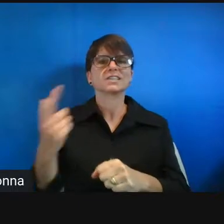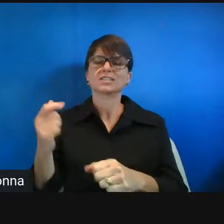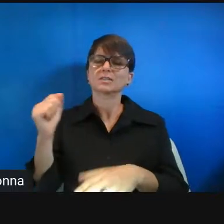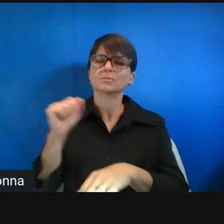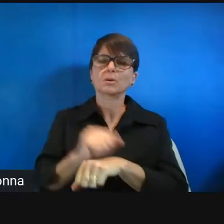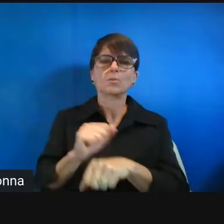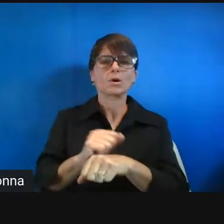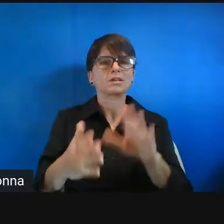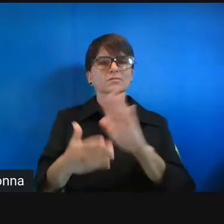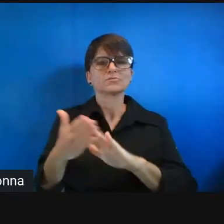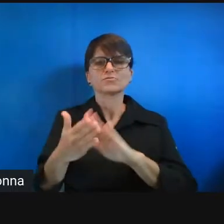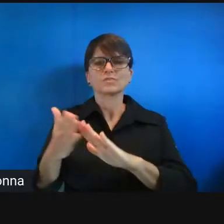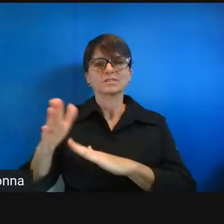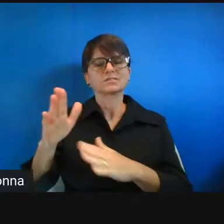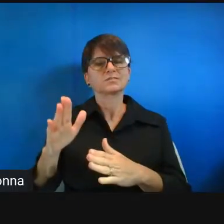called Kellogg's modals and puppets .